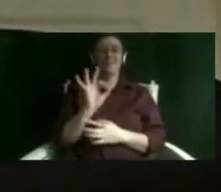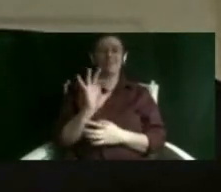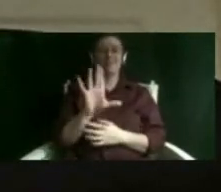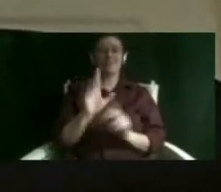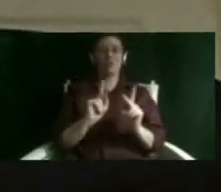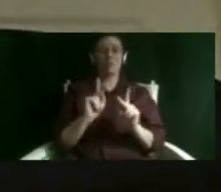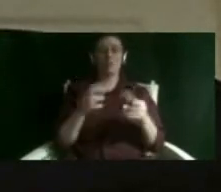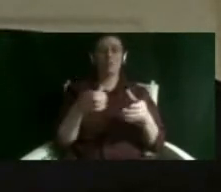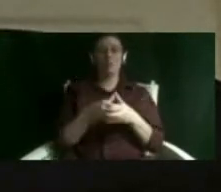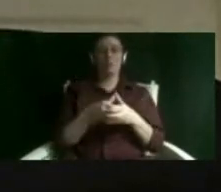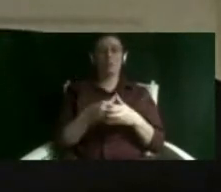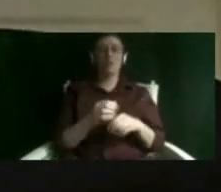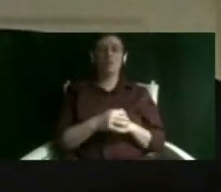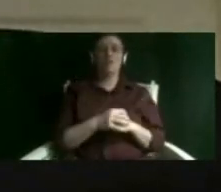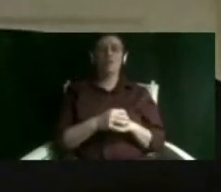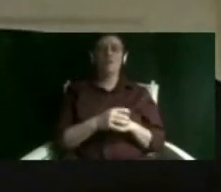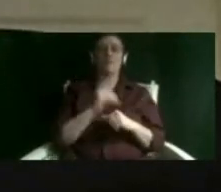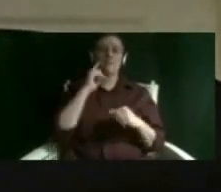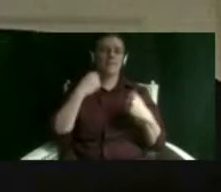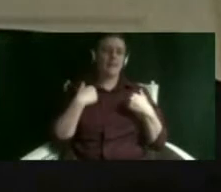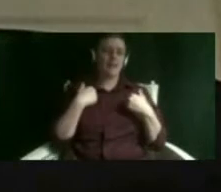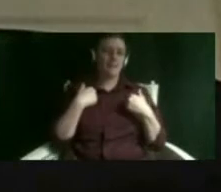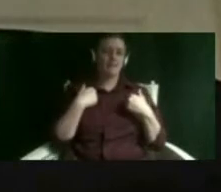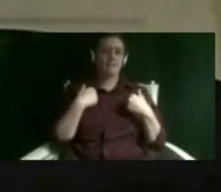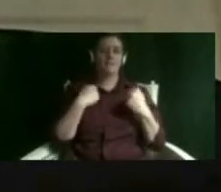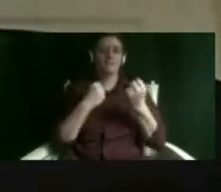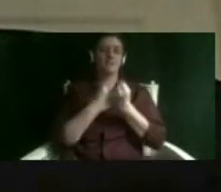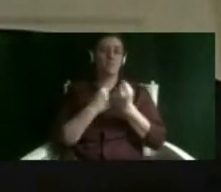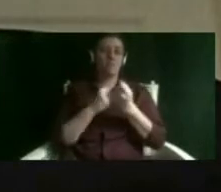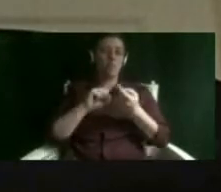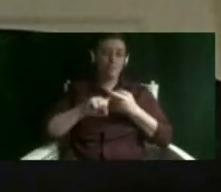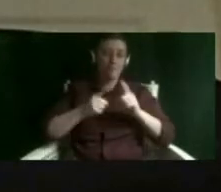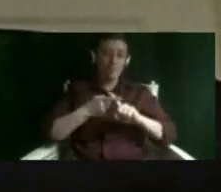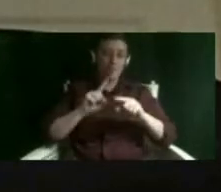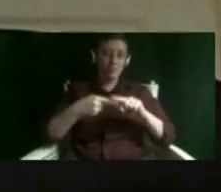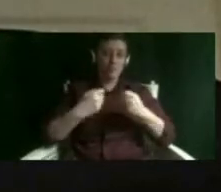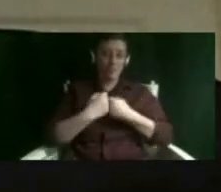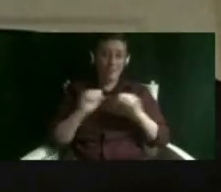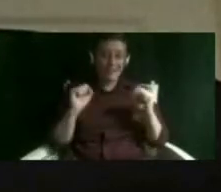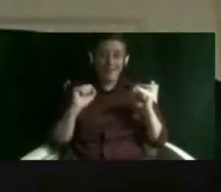that having supportive friends when you're coming out especially when you're coming out to family